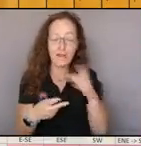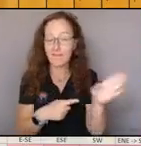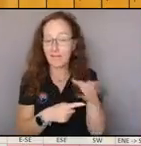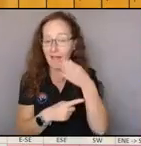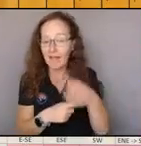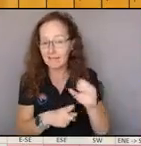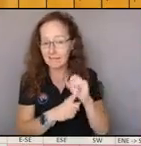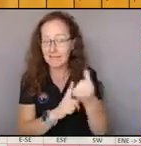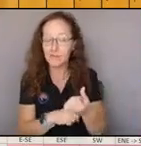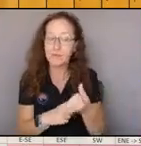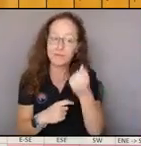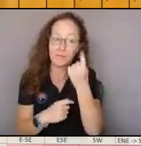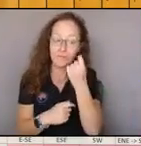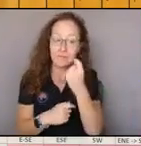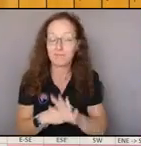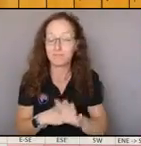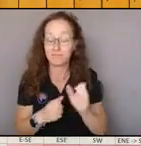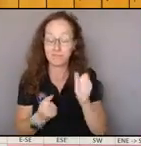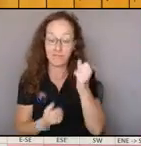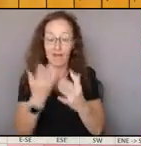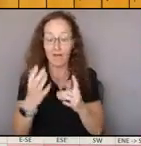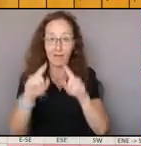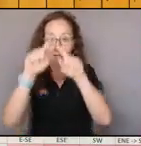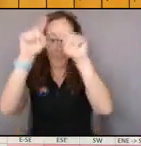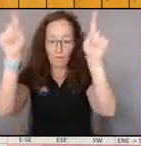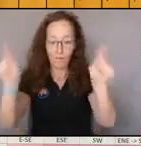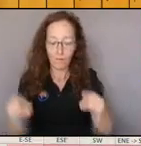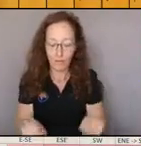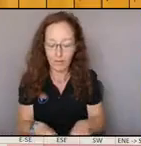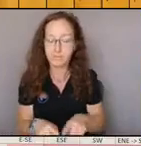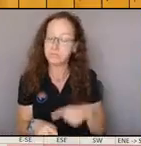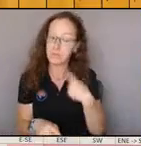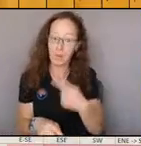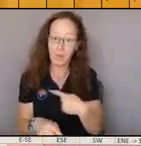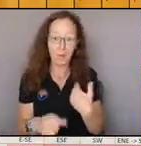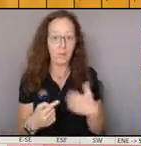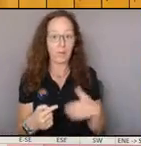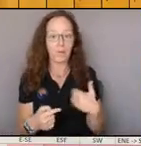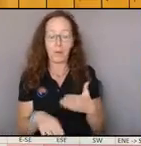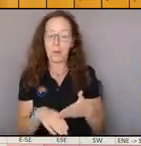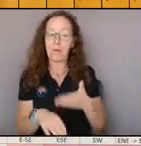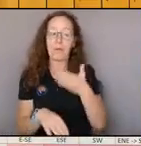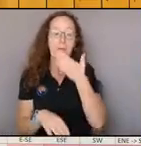REALLY FAVORABLE. A LOT BETTER THAN WE HAD EXPECTED IT TO LOOK AT THIS